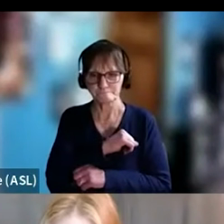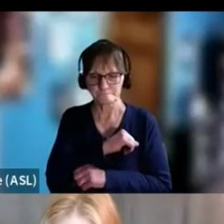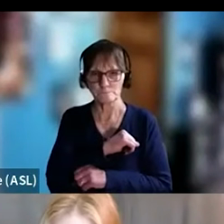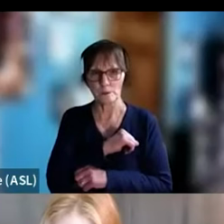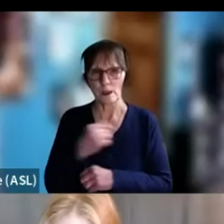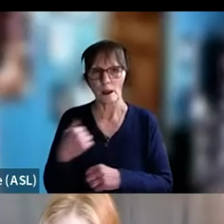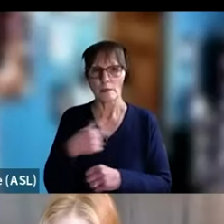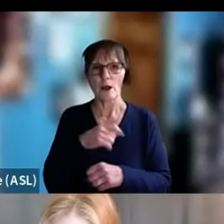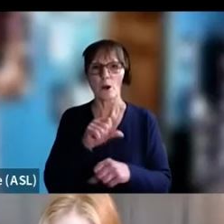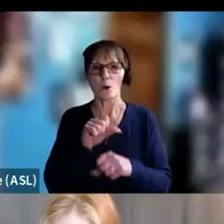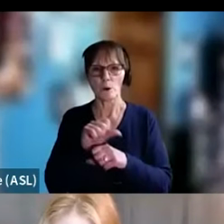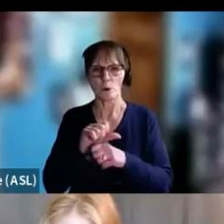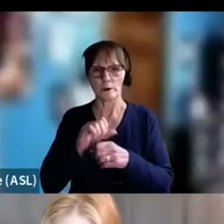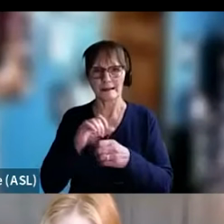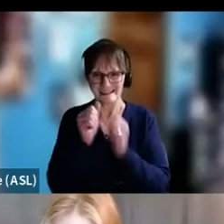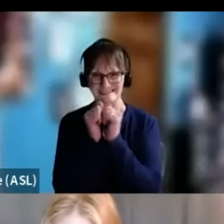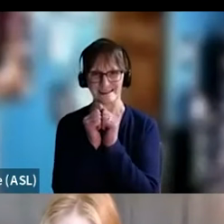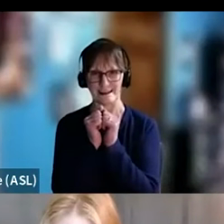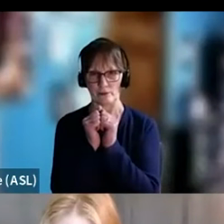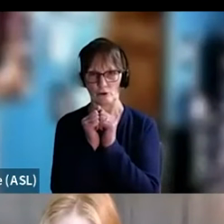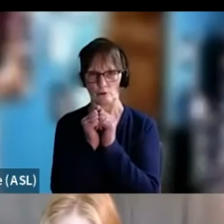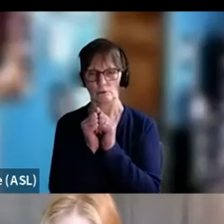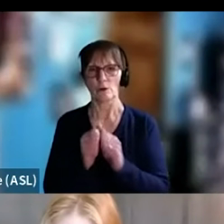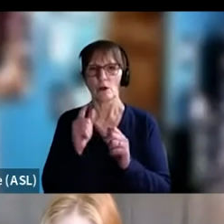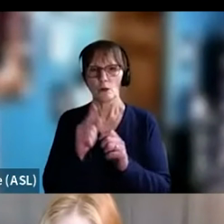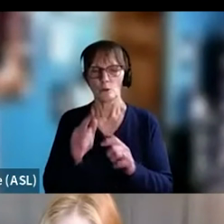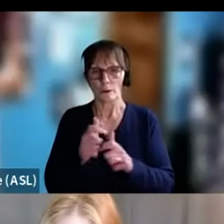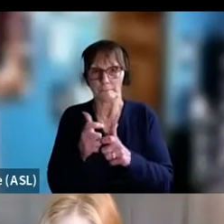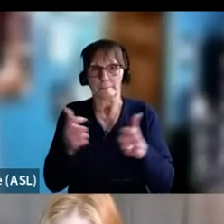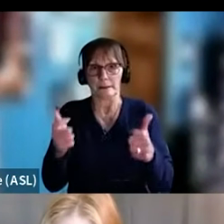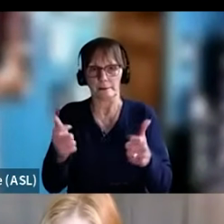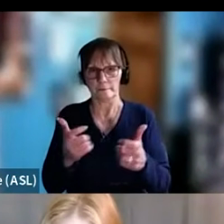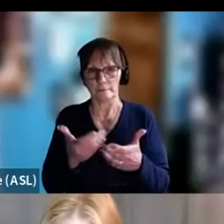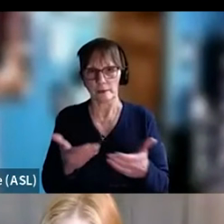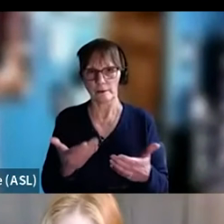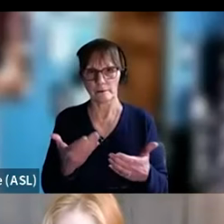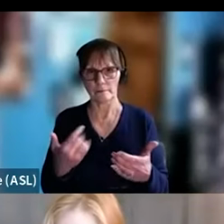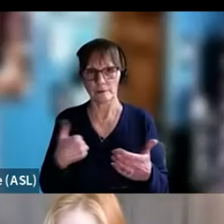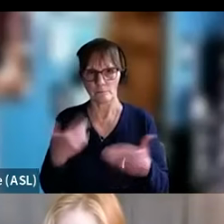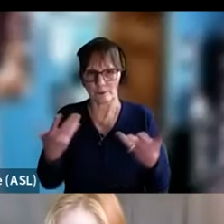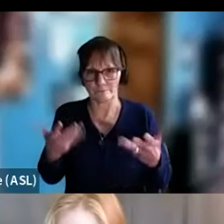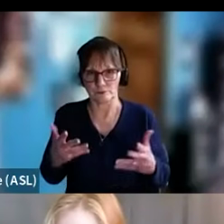that we're working in sync. The one big thing that we've done over the past two years